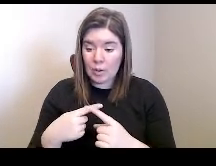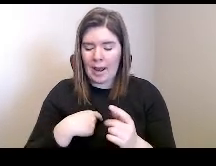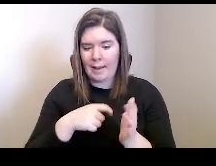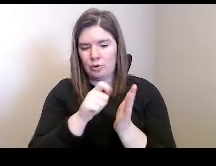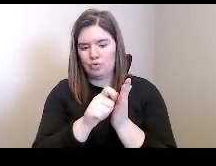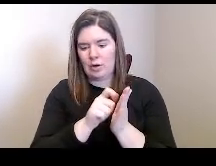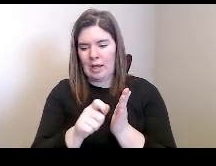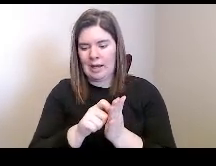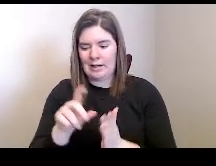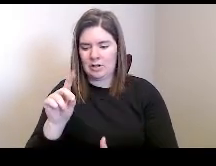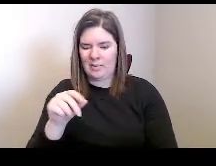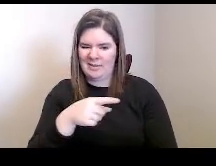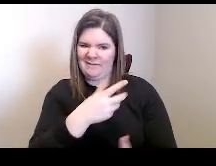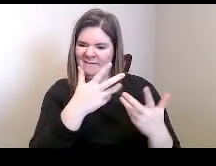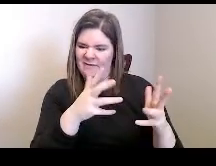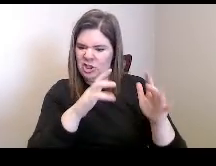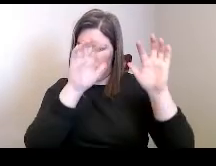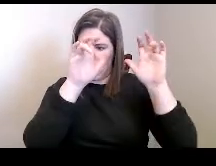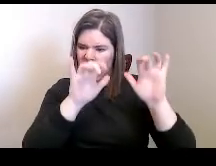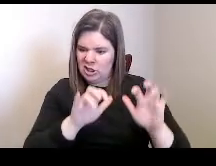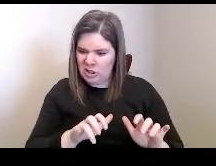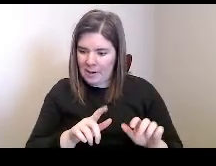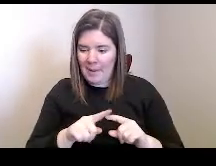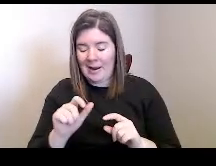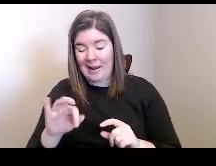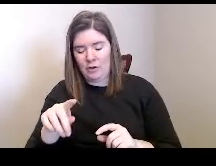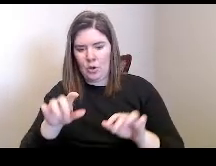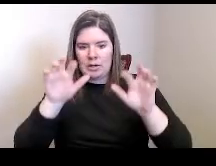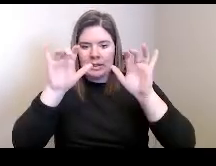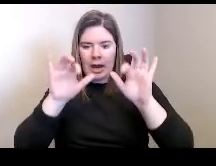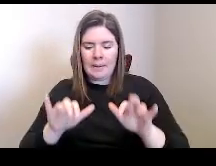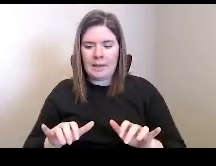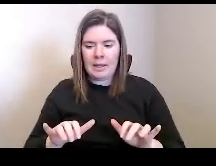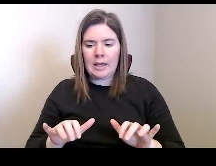written, but is if you're writing it, is to keep the accessibility checker running while I work.